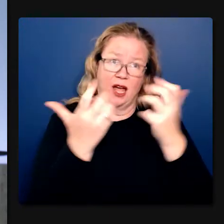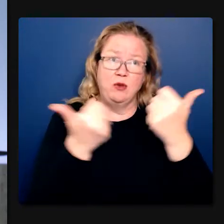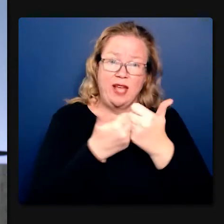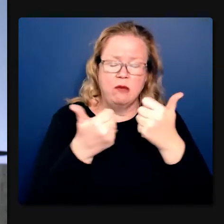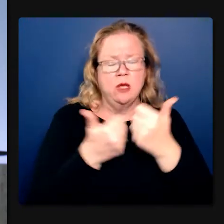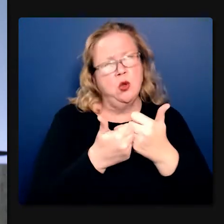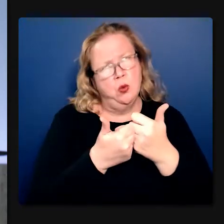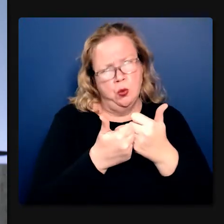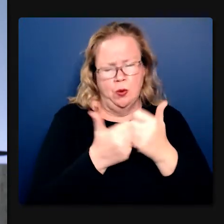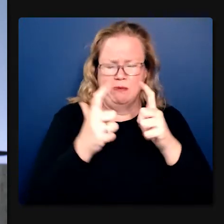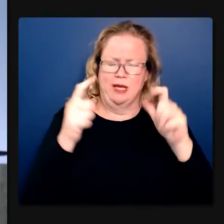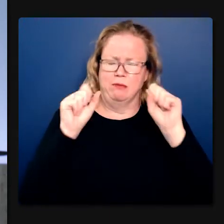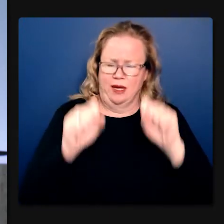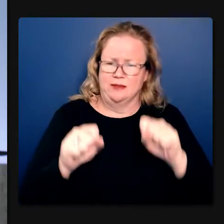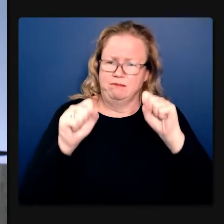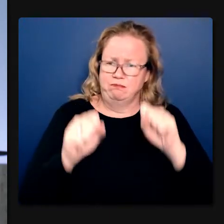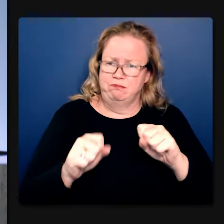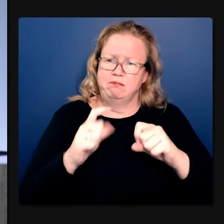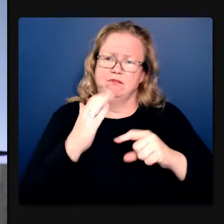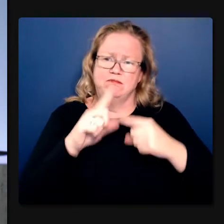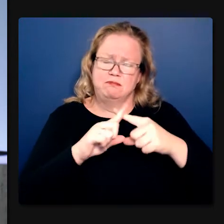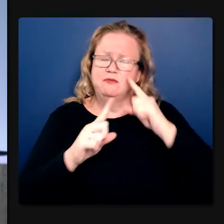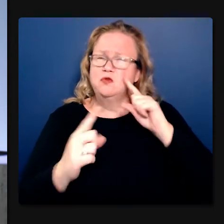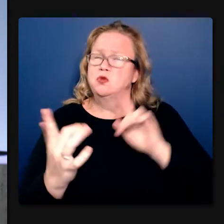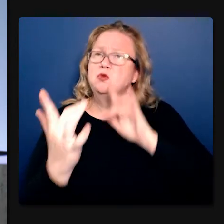has a huge potential upside for reach and accessibility.